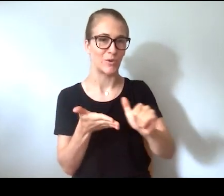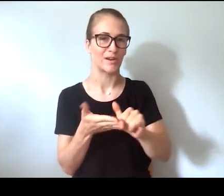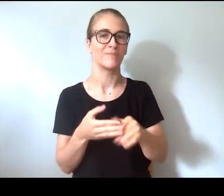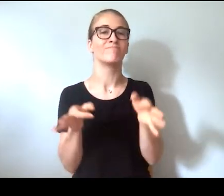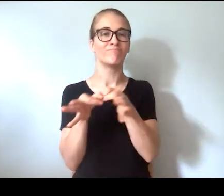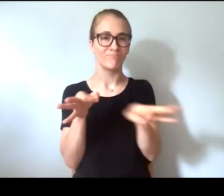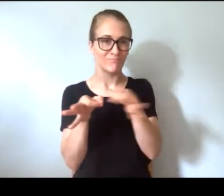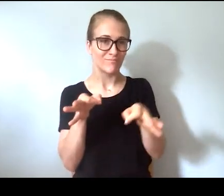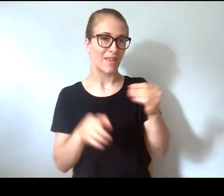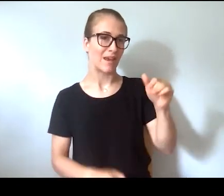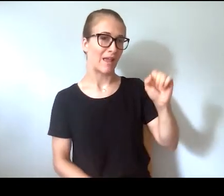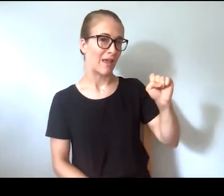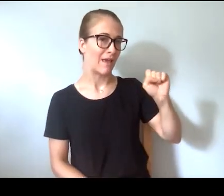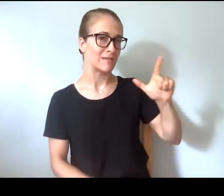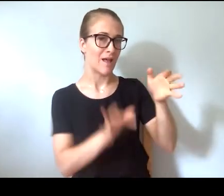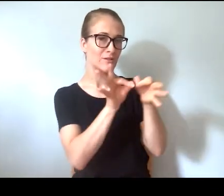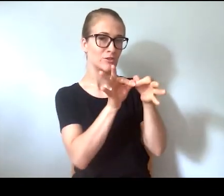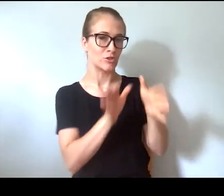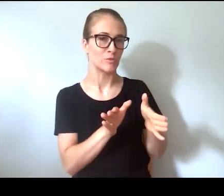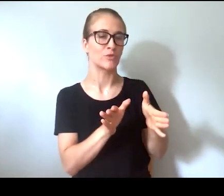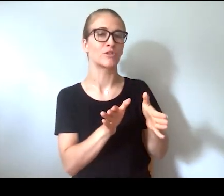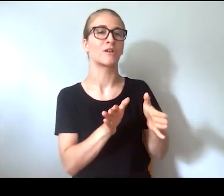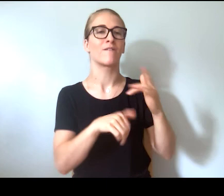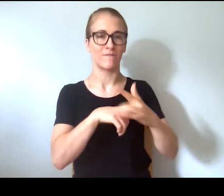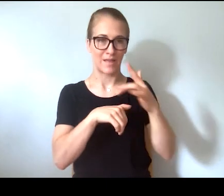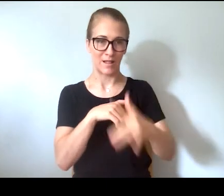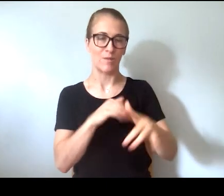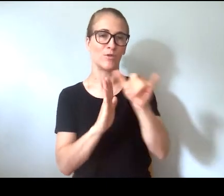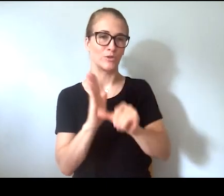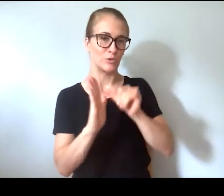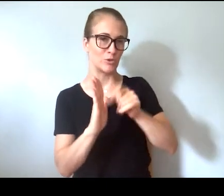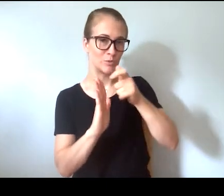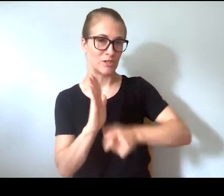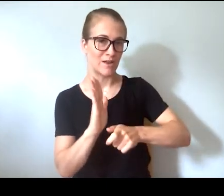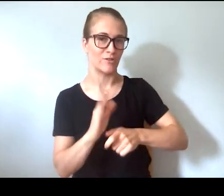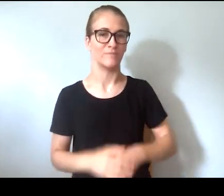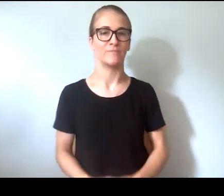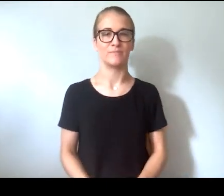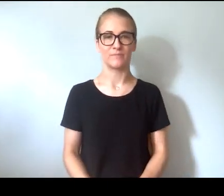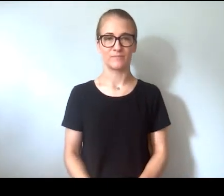The closed-captioned and ASL version of this podcast is available on our YouTube channel.